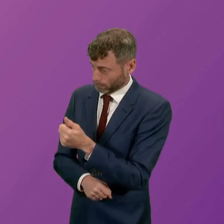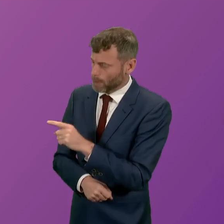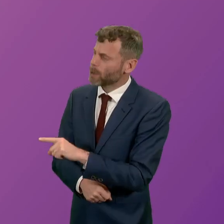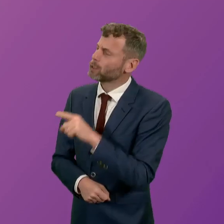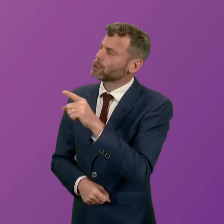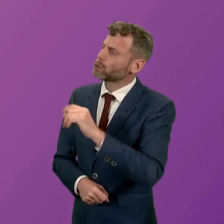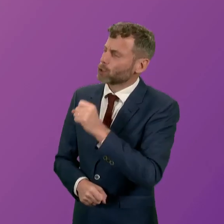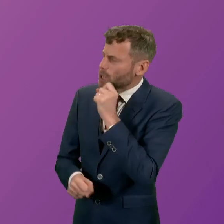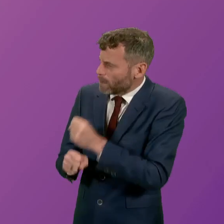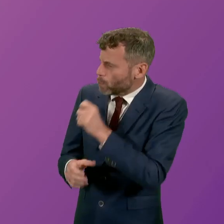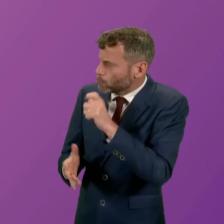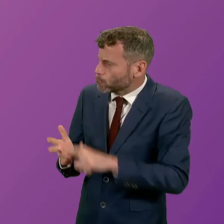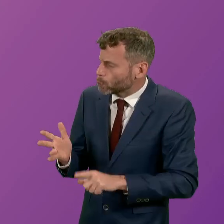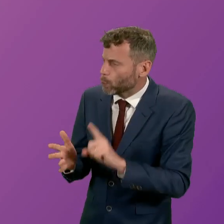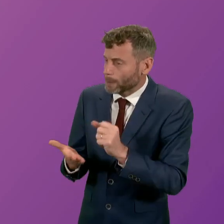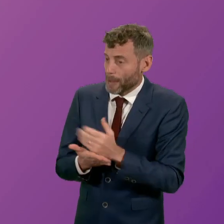more strongly integrated into the health system.